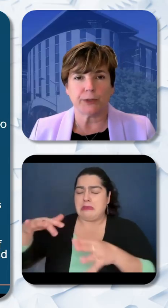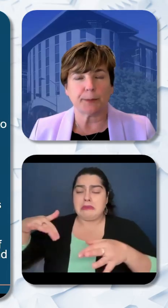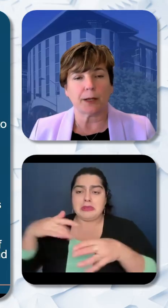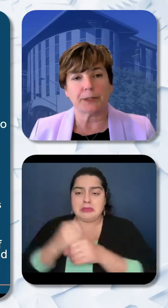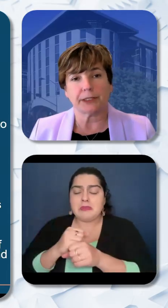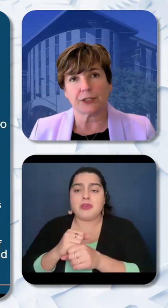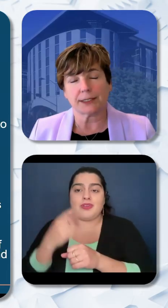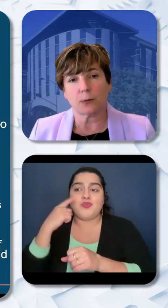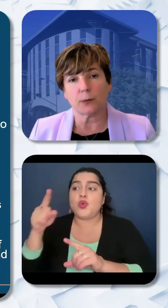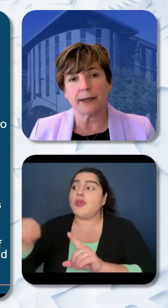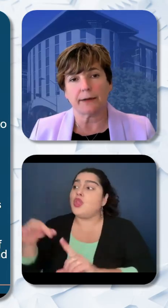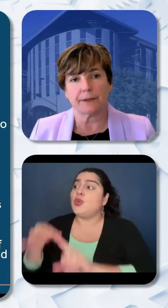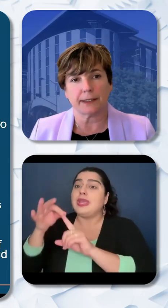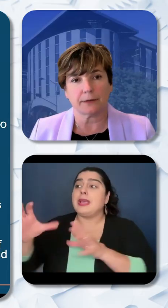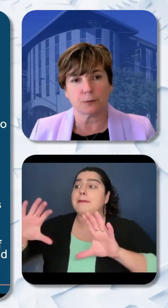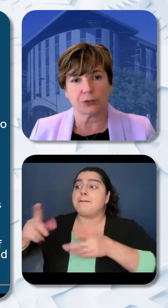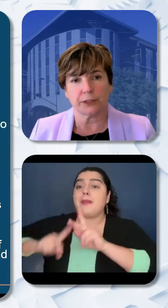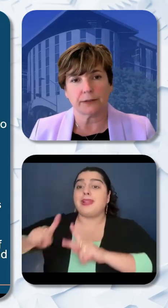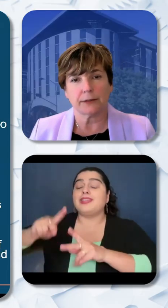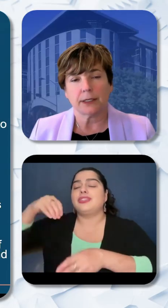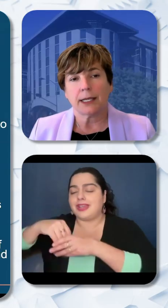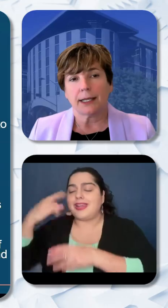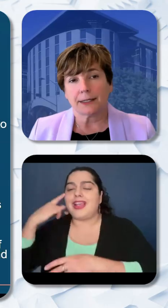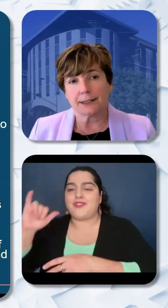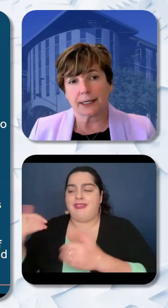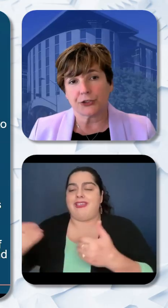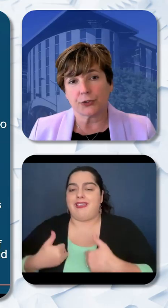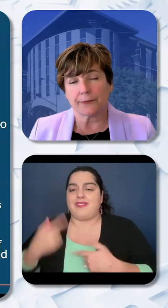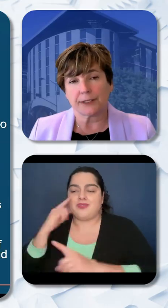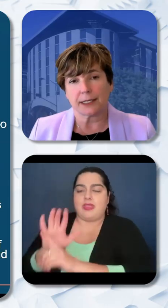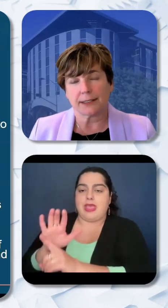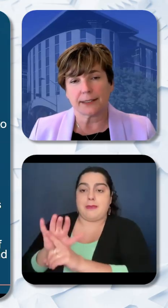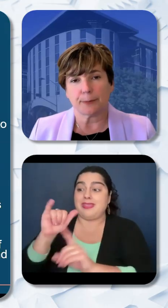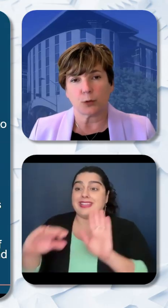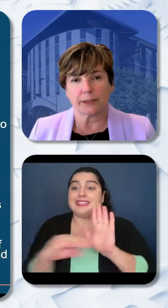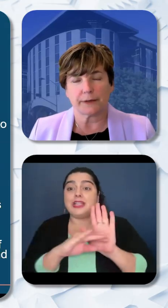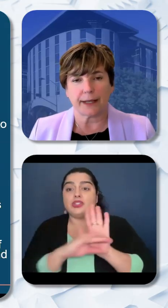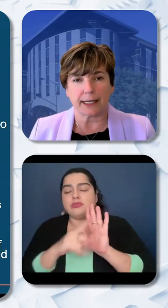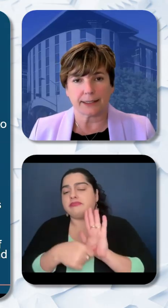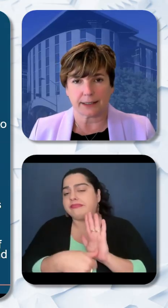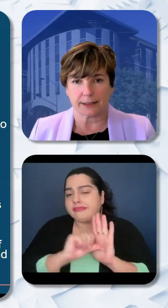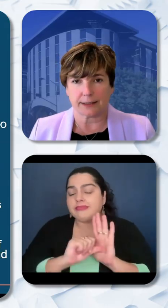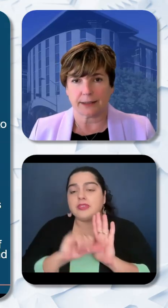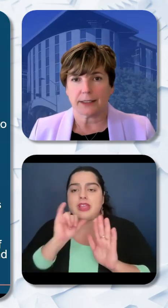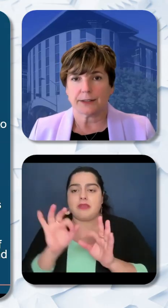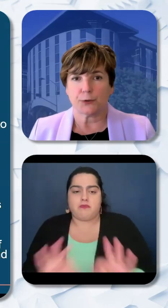unique populations that we have in California. And that statute emphasizes the importance of access